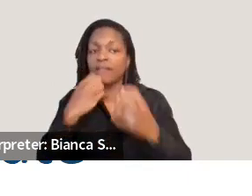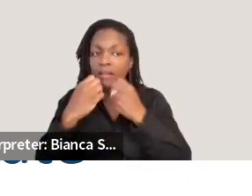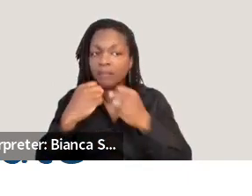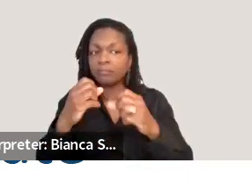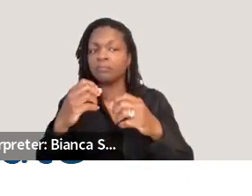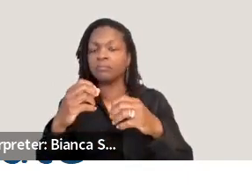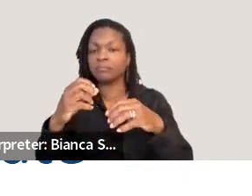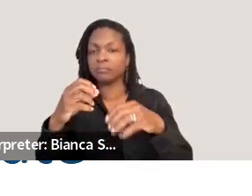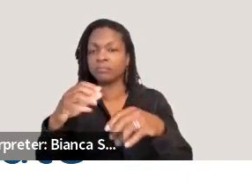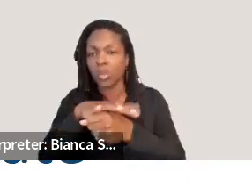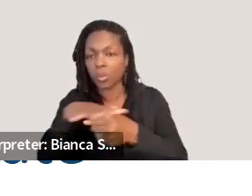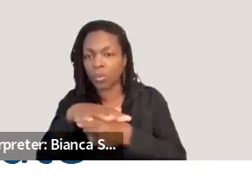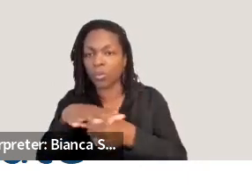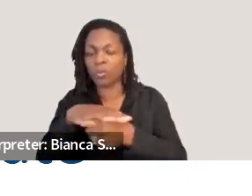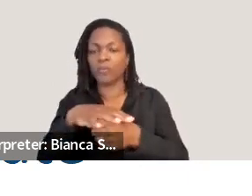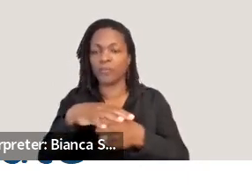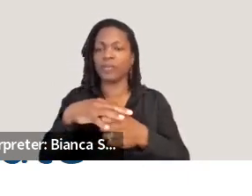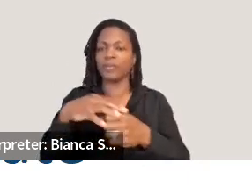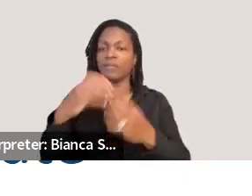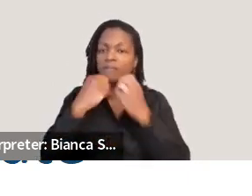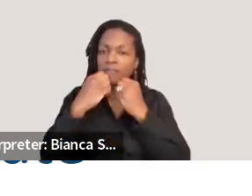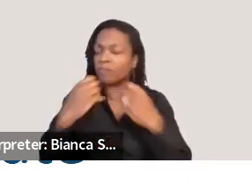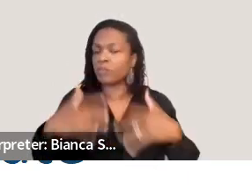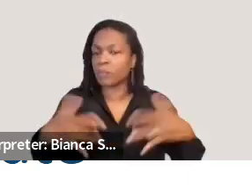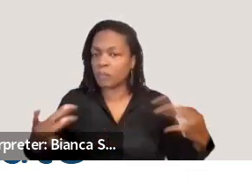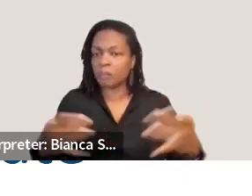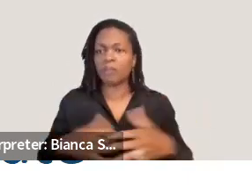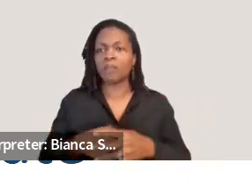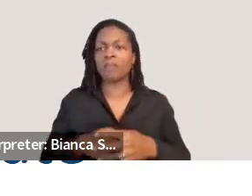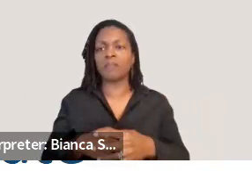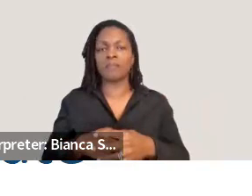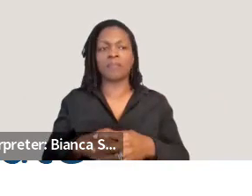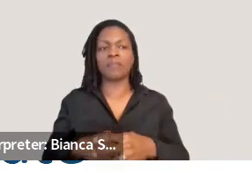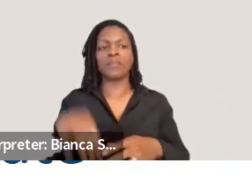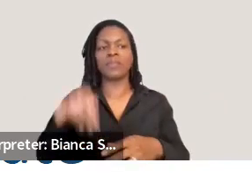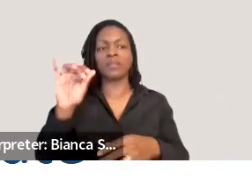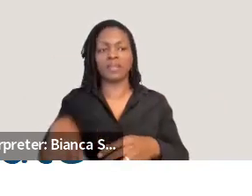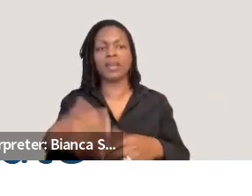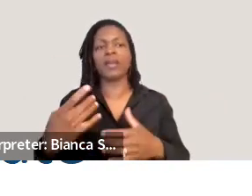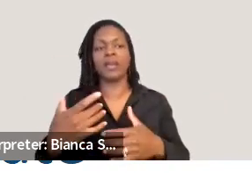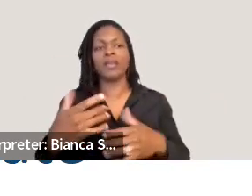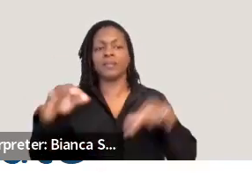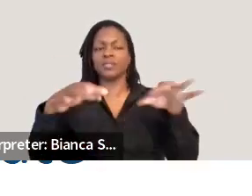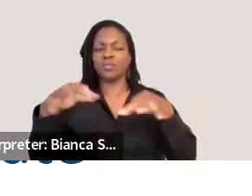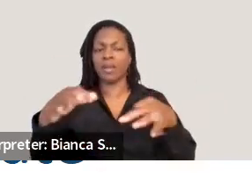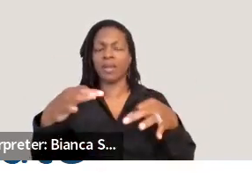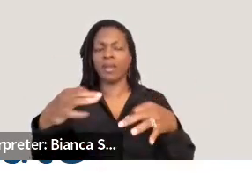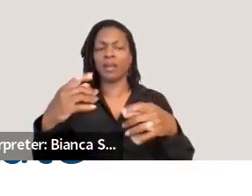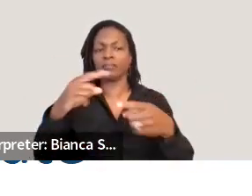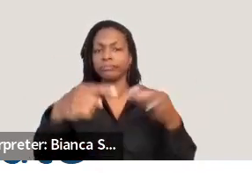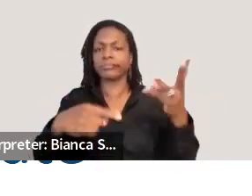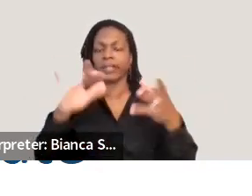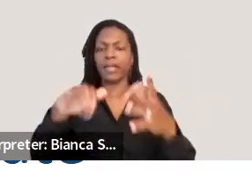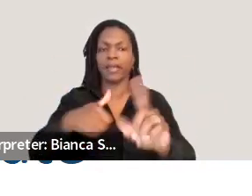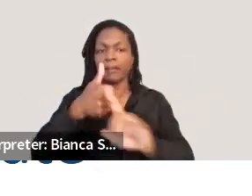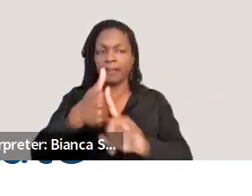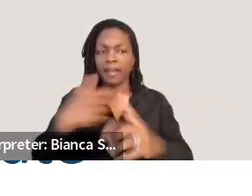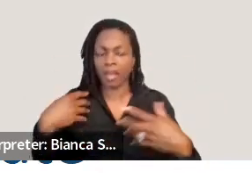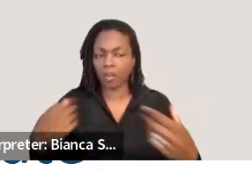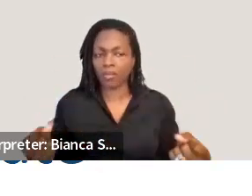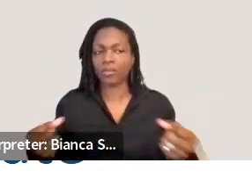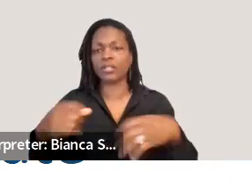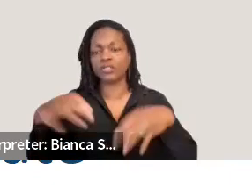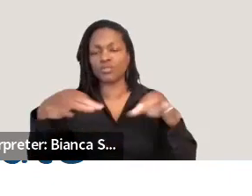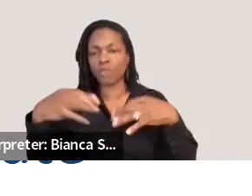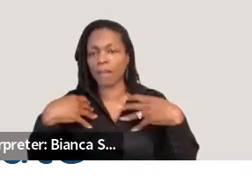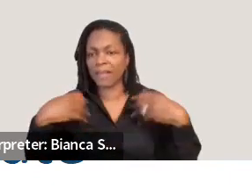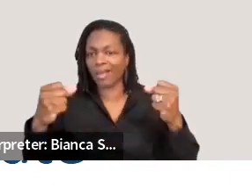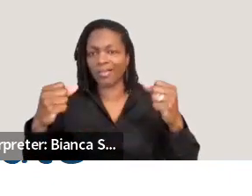And we look at assets and resources that may be available to help us impact. Various health issues that arise during the process.